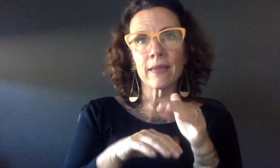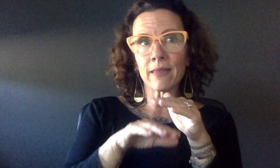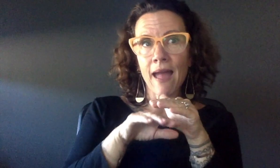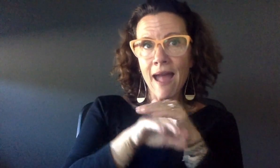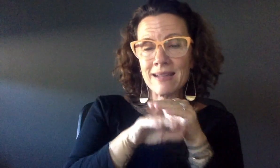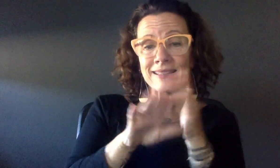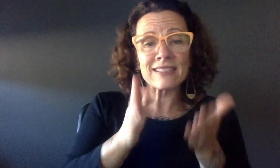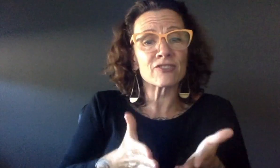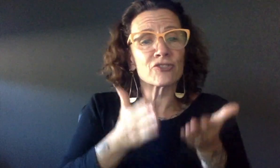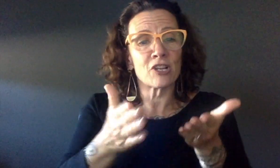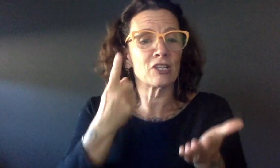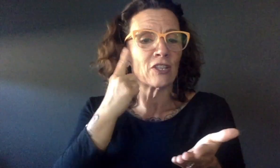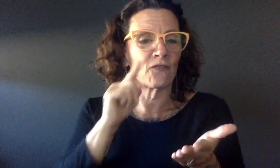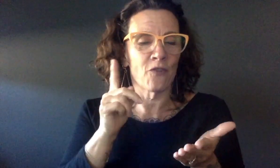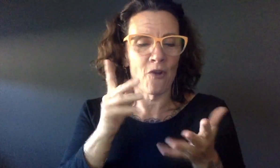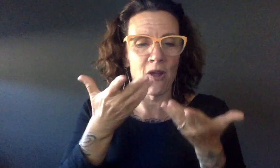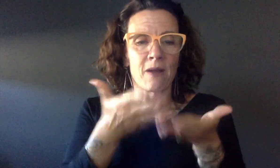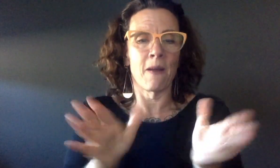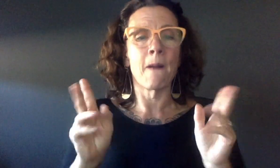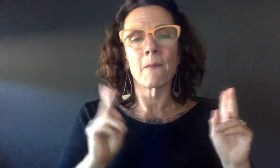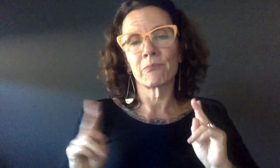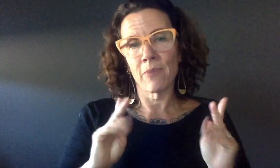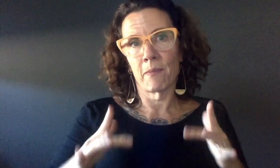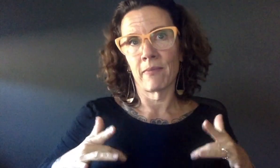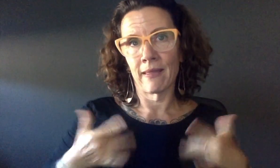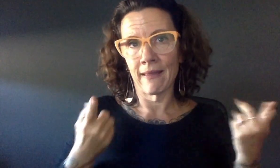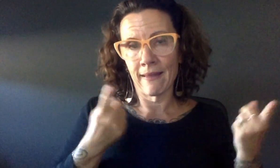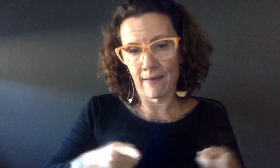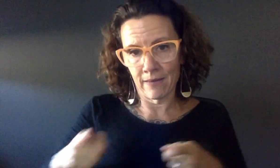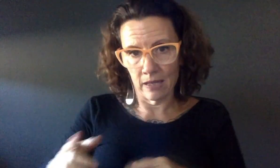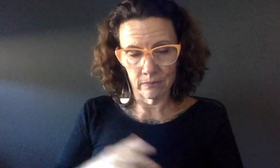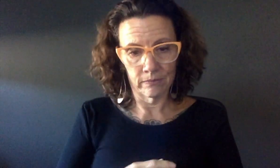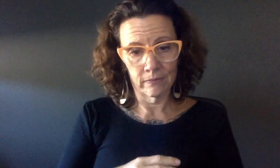conjunction with the Access Suggestions for Public Events.